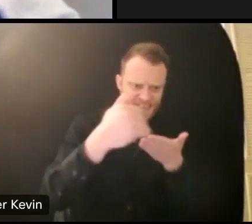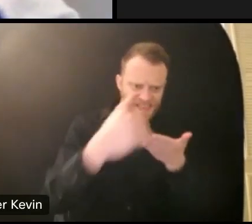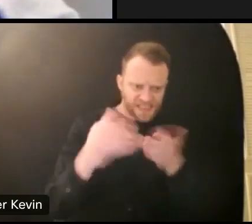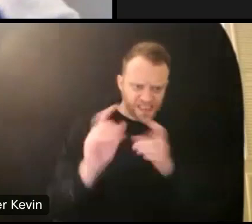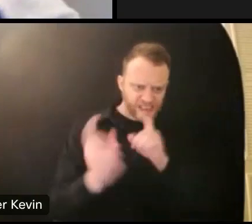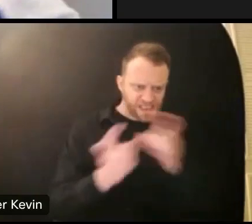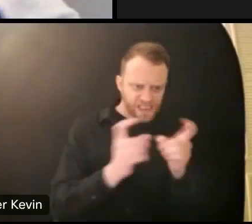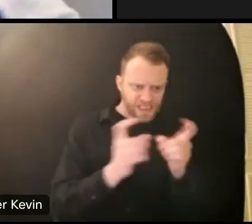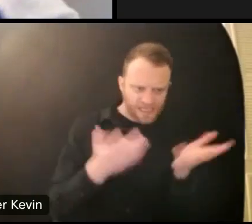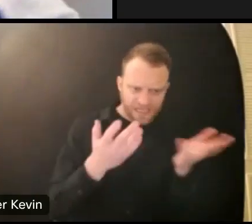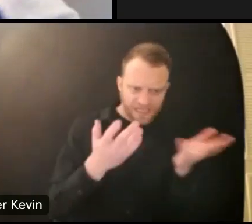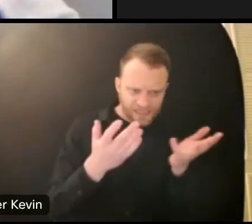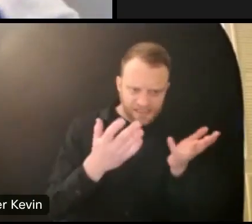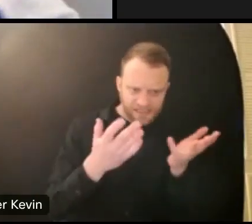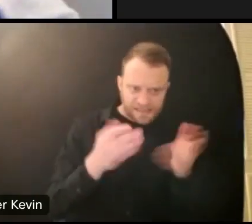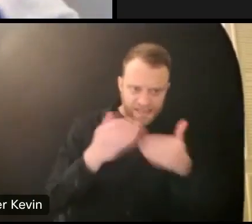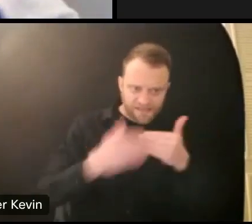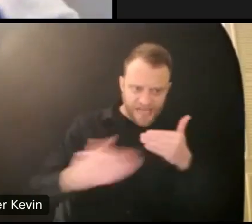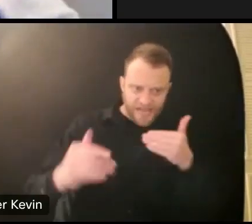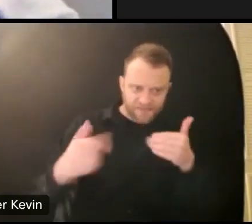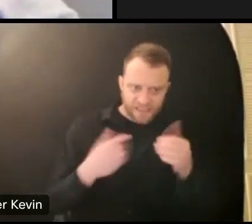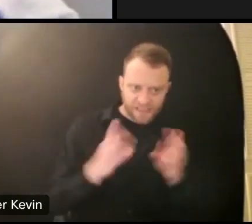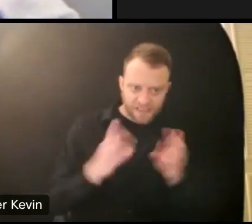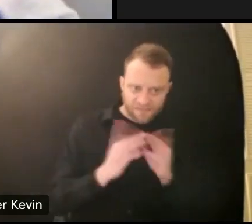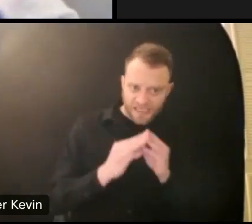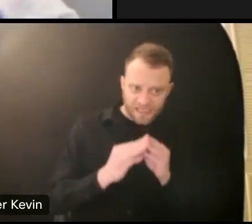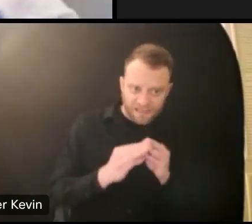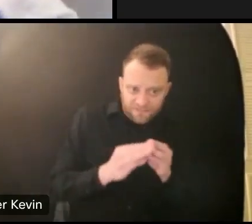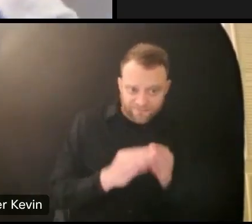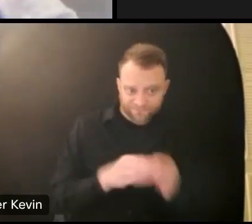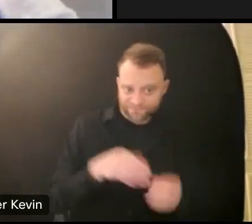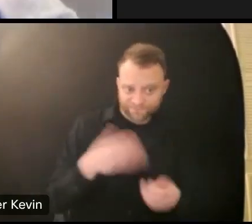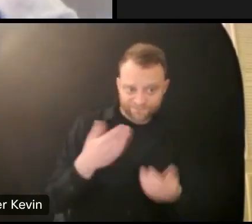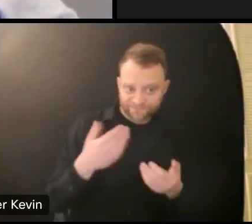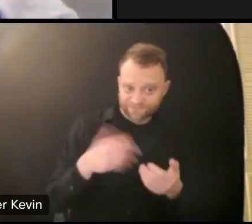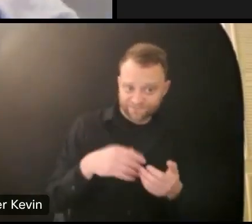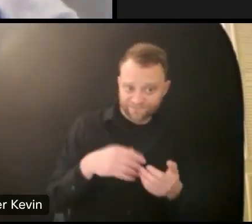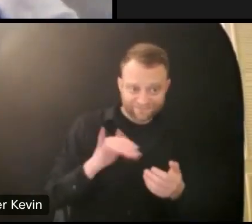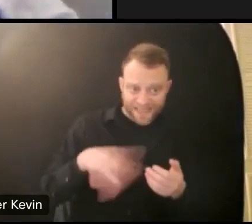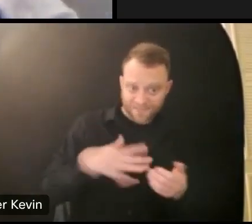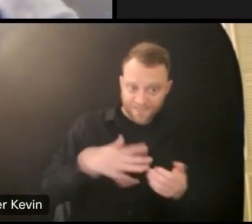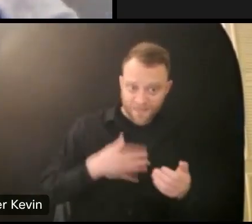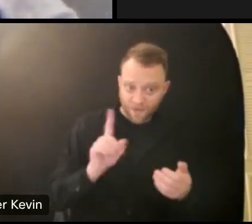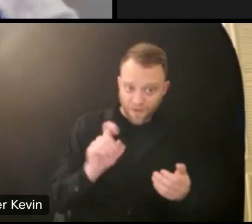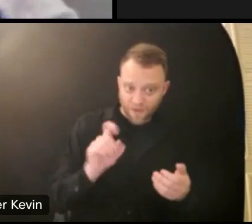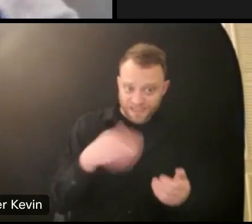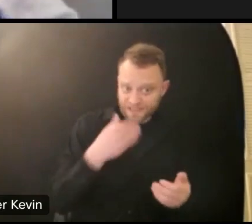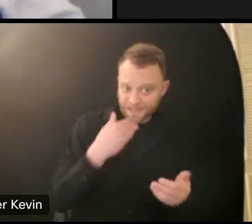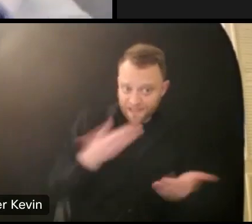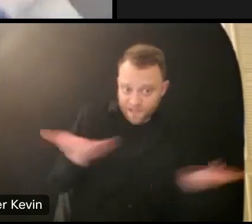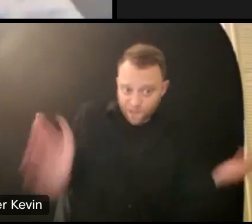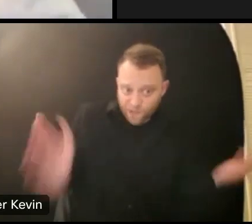But that's all I have for now, thank you very much. (Boese) Thank you. (Fast) Okay,